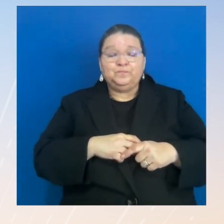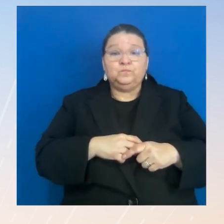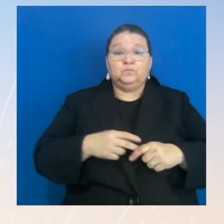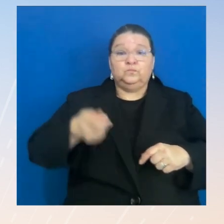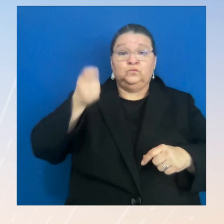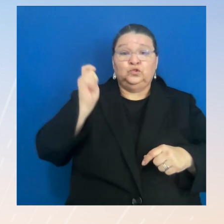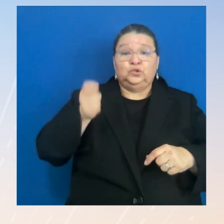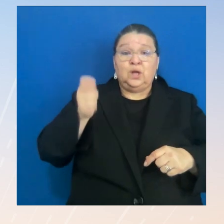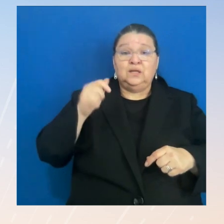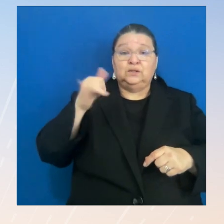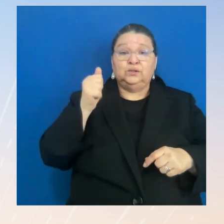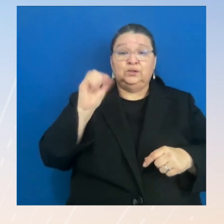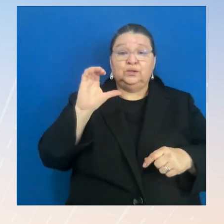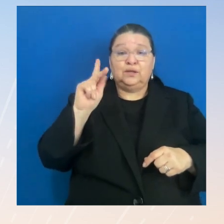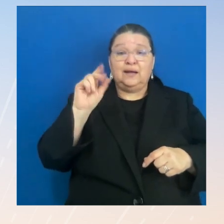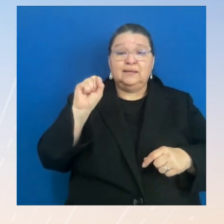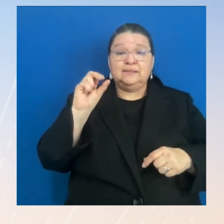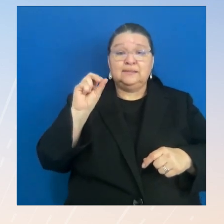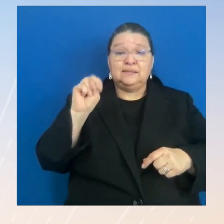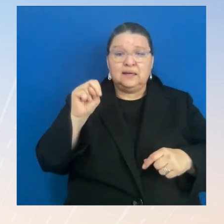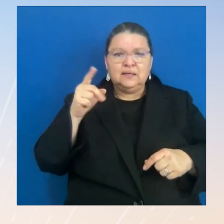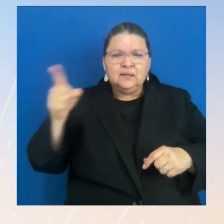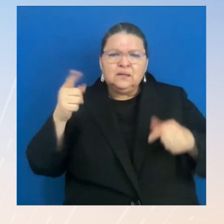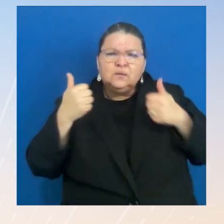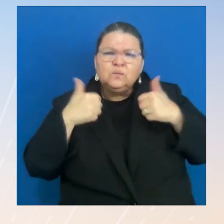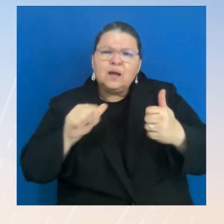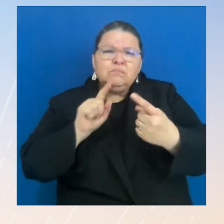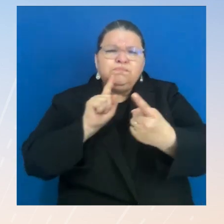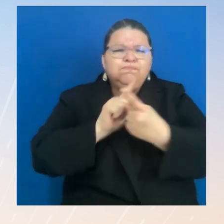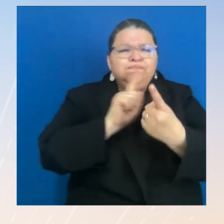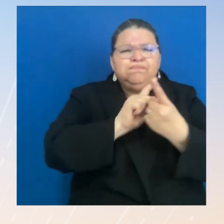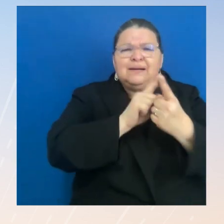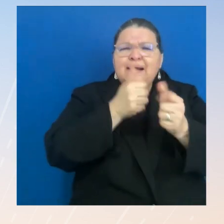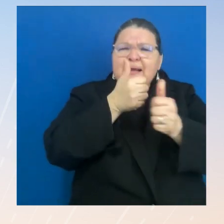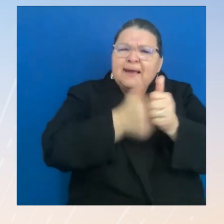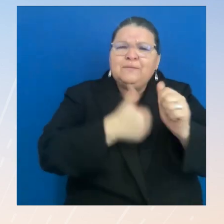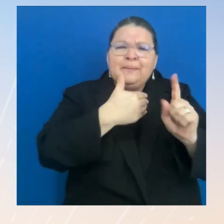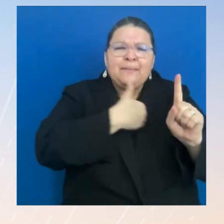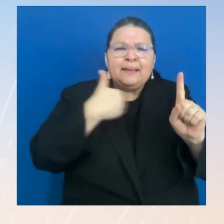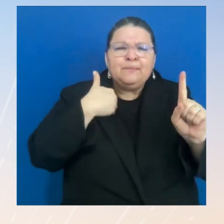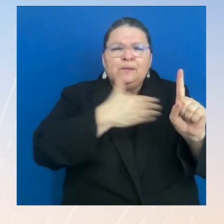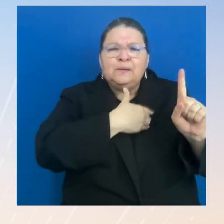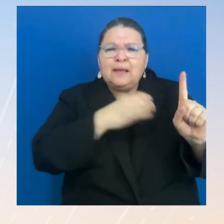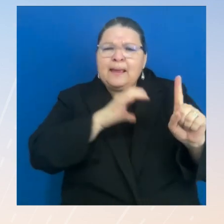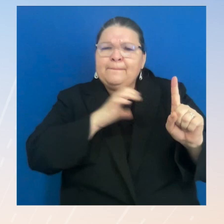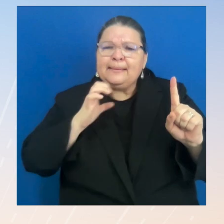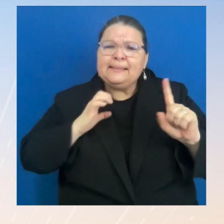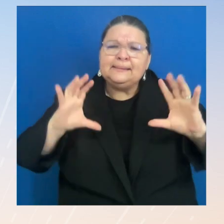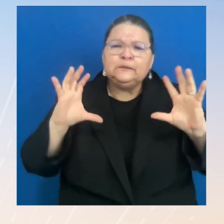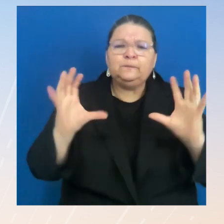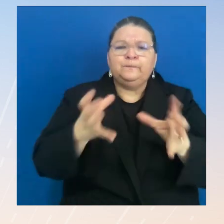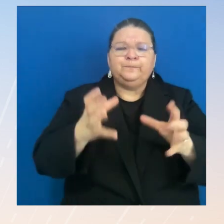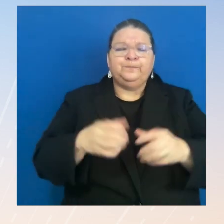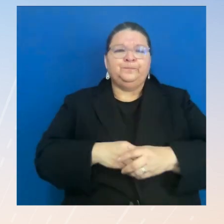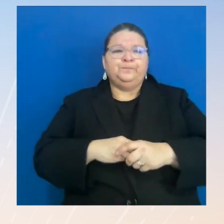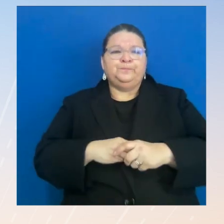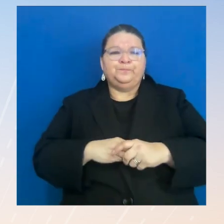before her hearing and made a great deal of progress on exactly that. I think you could -- I would note that you've heard members come out,